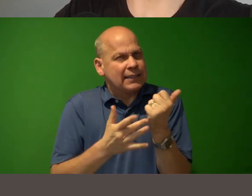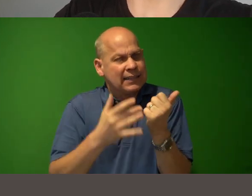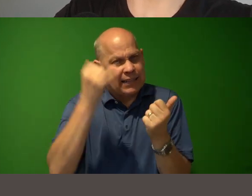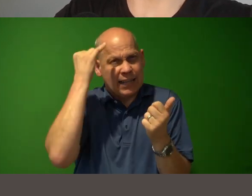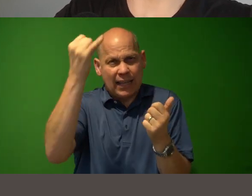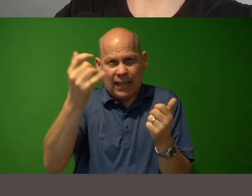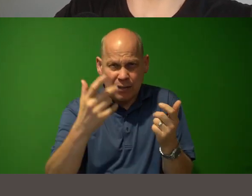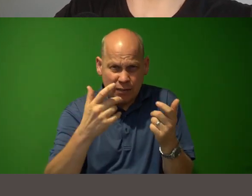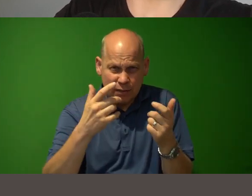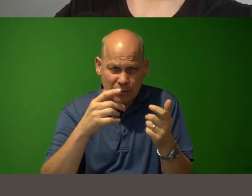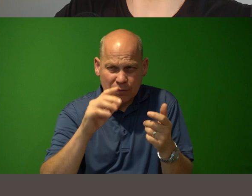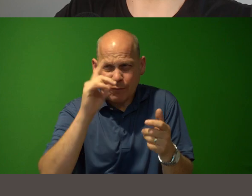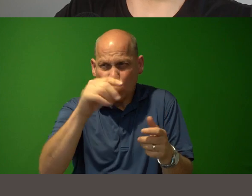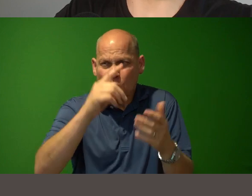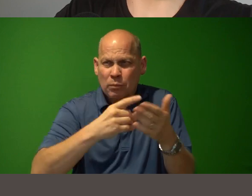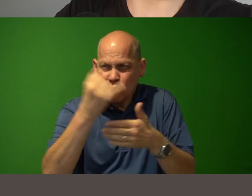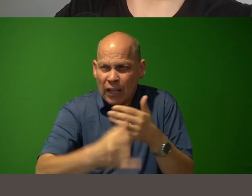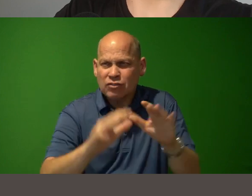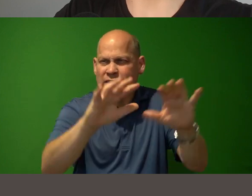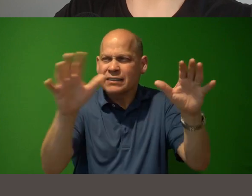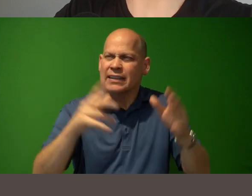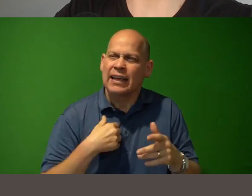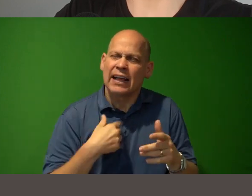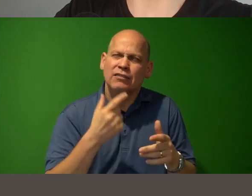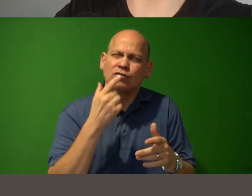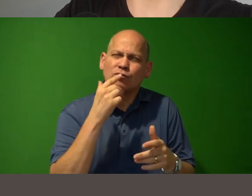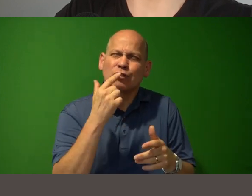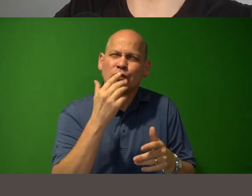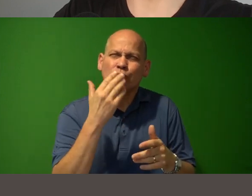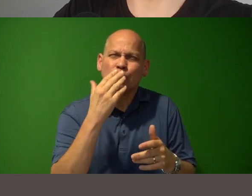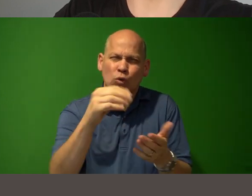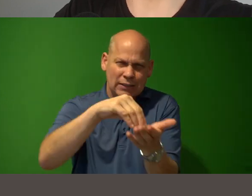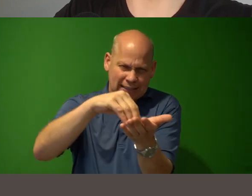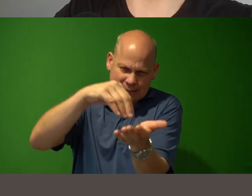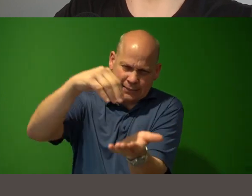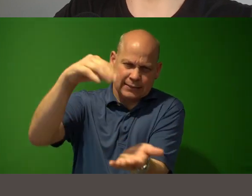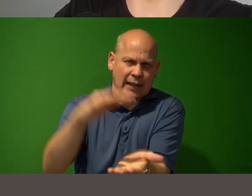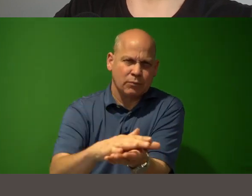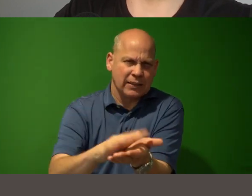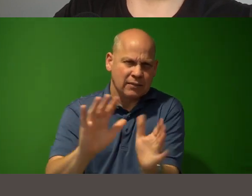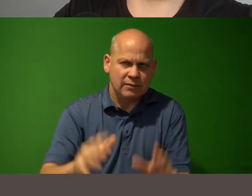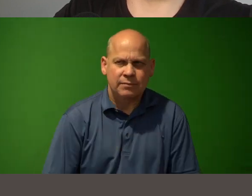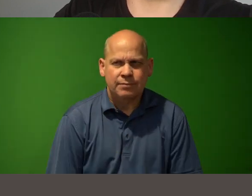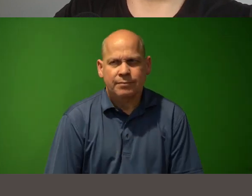we want to have for a project, and just general good documentation.